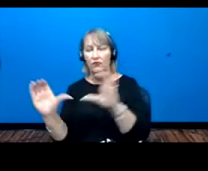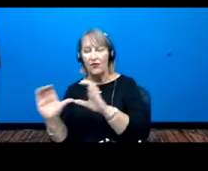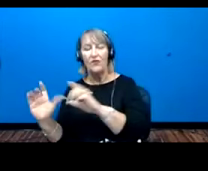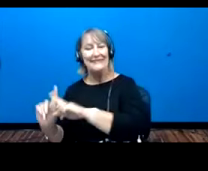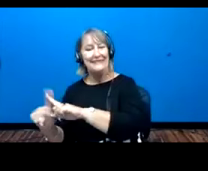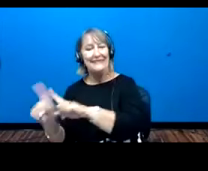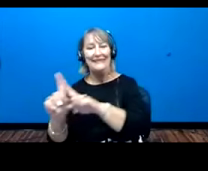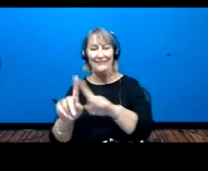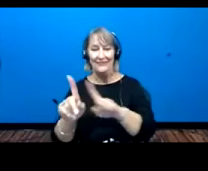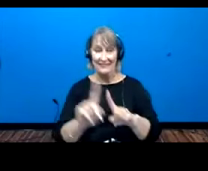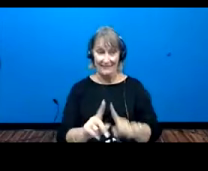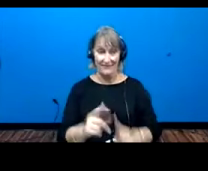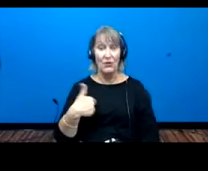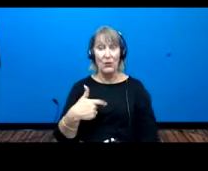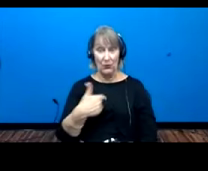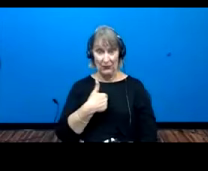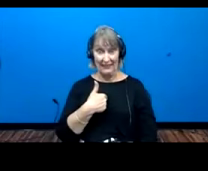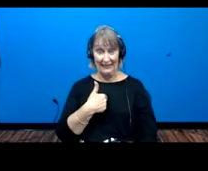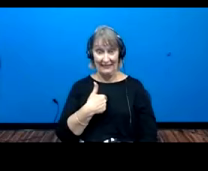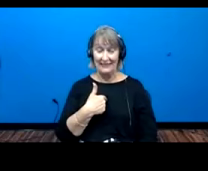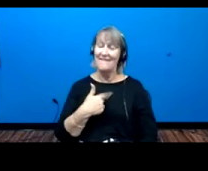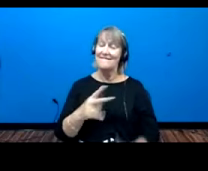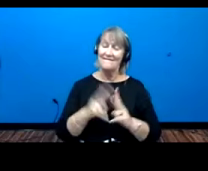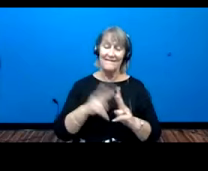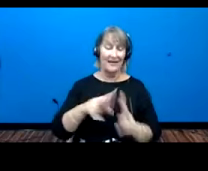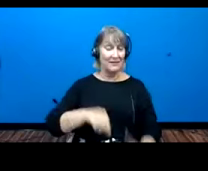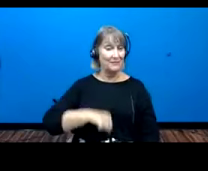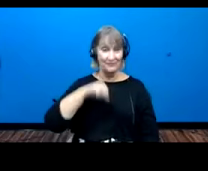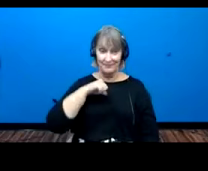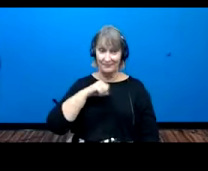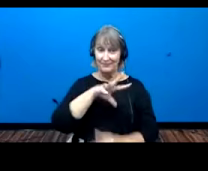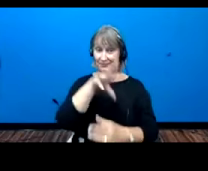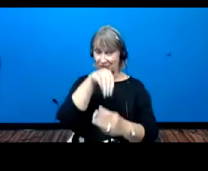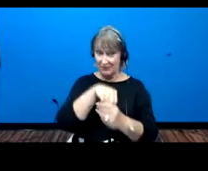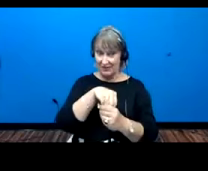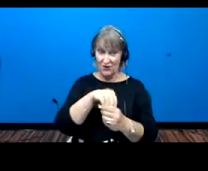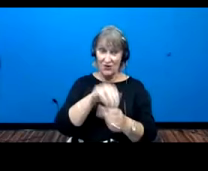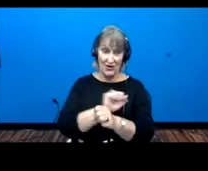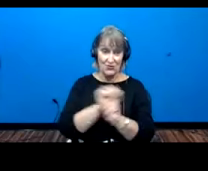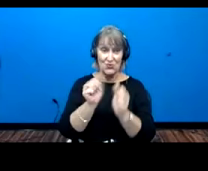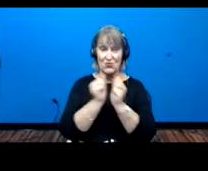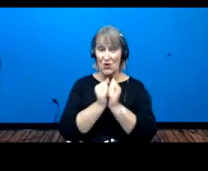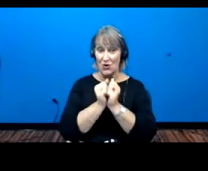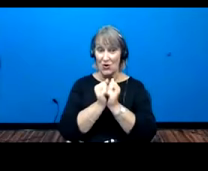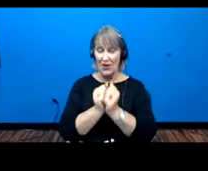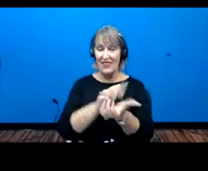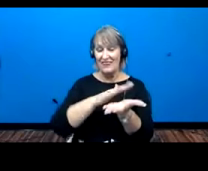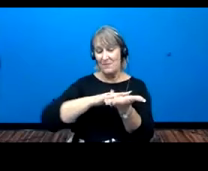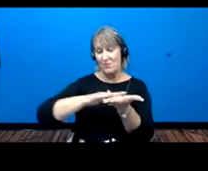We are absolutely a very proud member of, and supporter and collaborator of, our Braille Authority of North America.